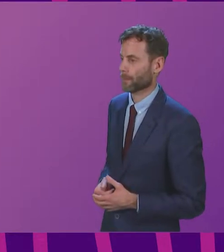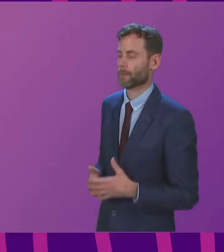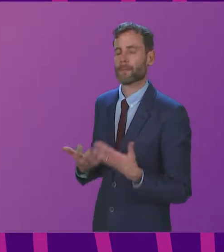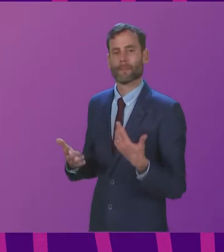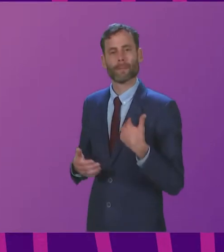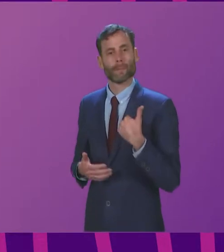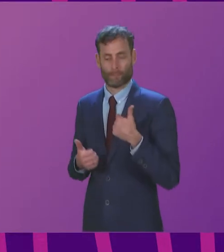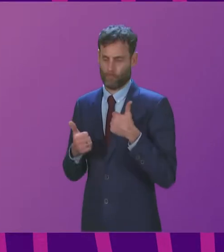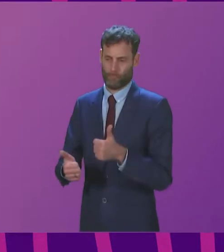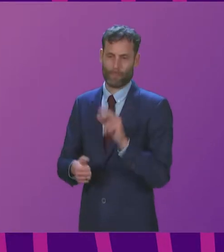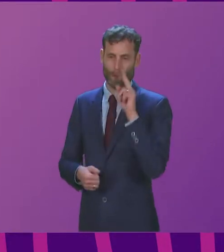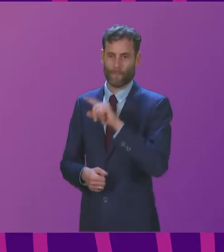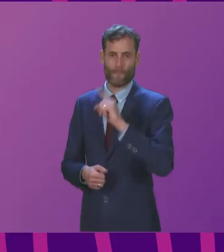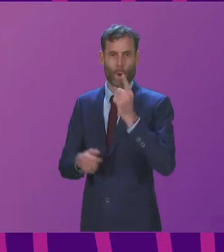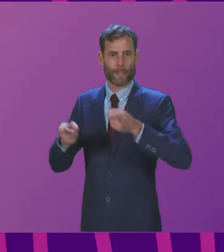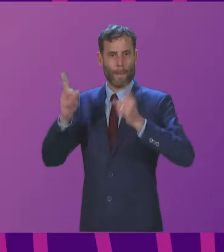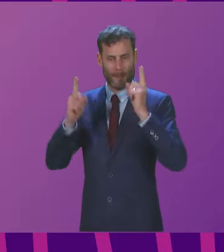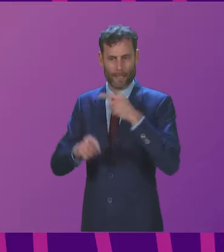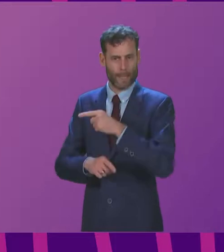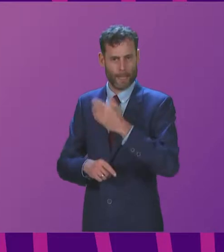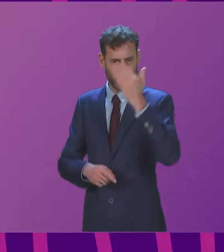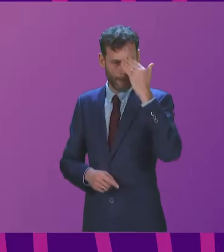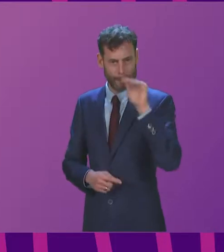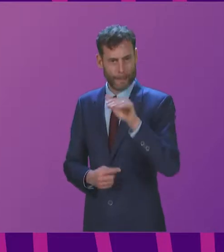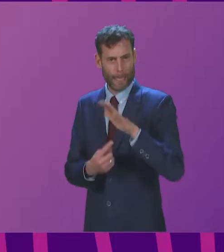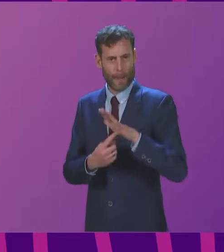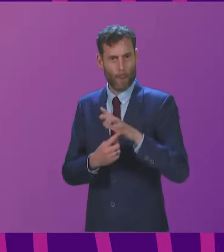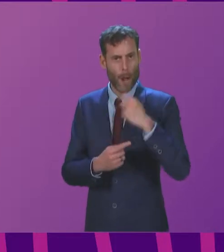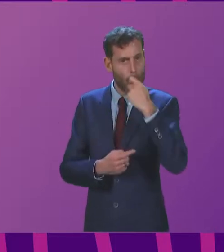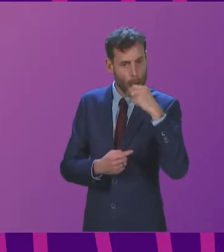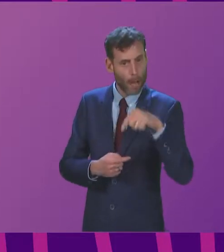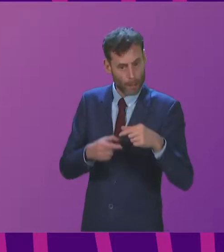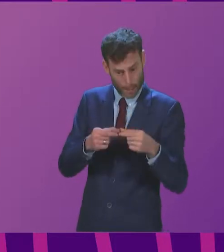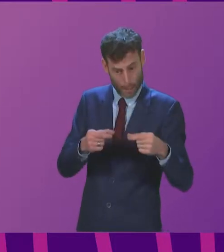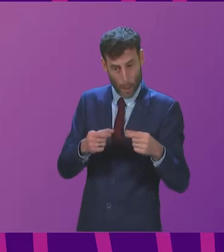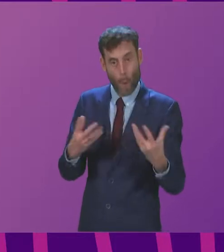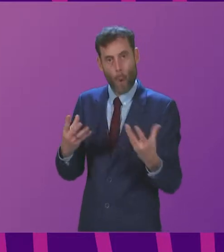I welcome the First Minister’s emphasis on testing and the addition of lateral flow device tests to the vaccination certification scheme.